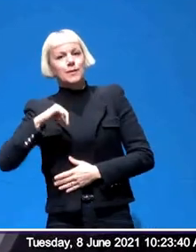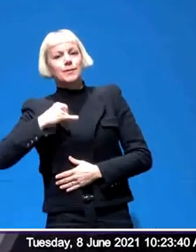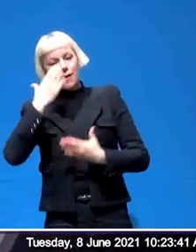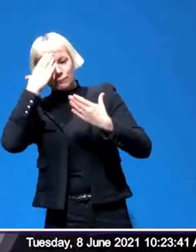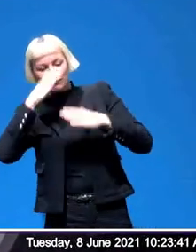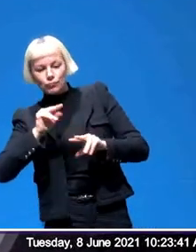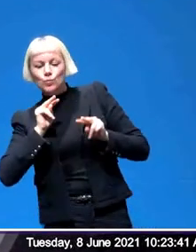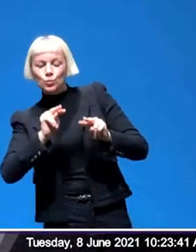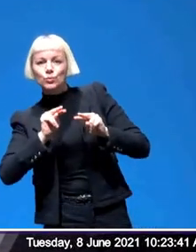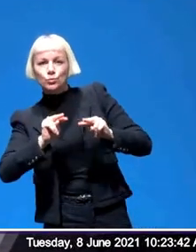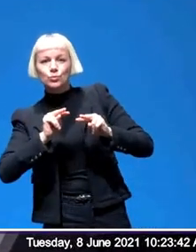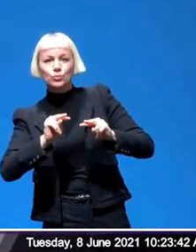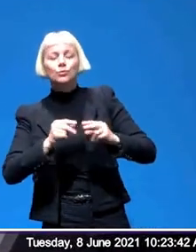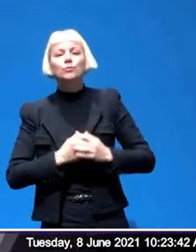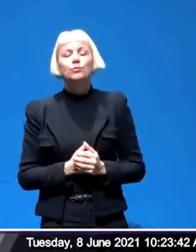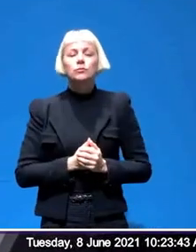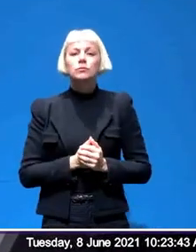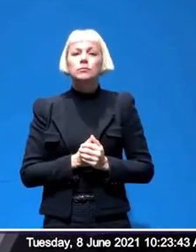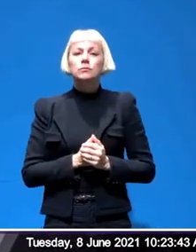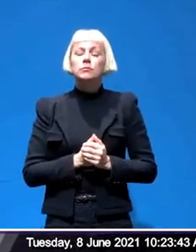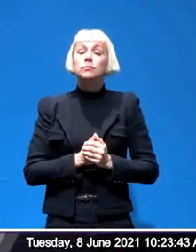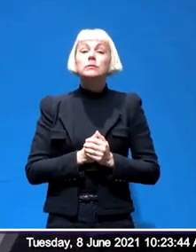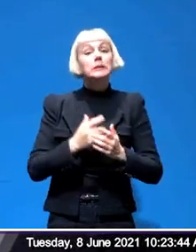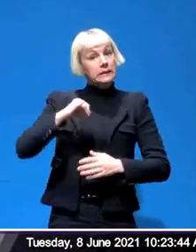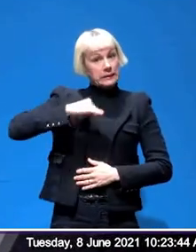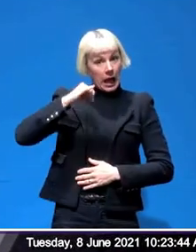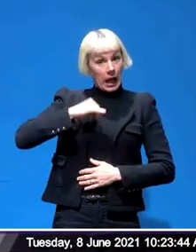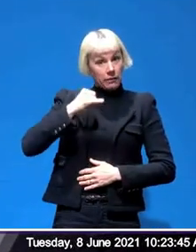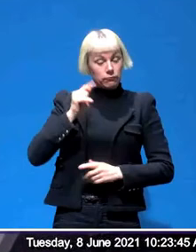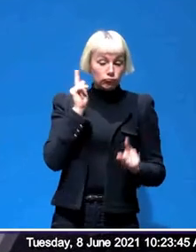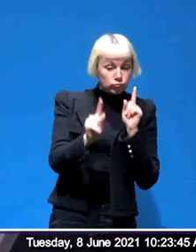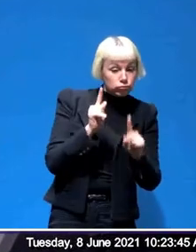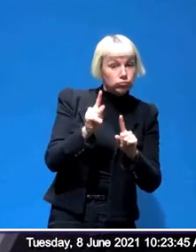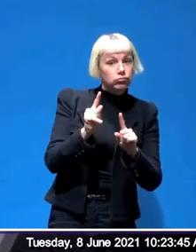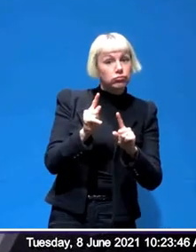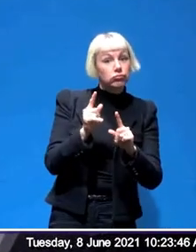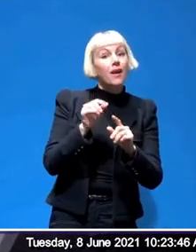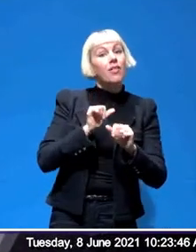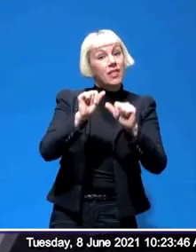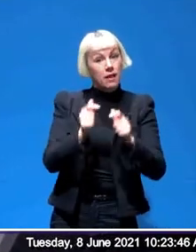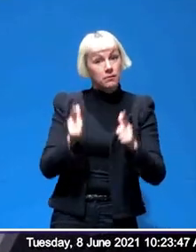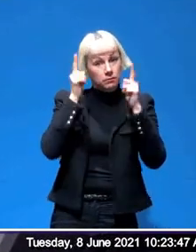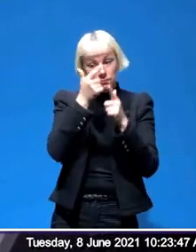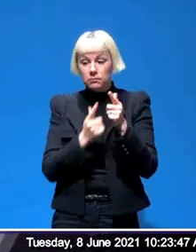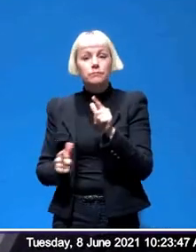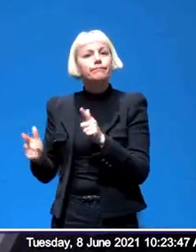The support workers at N Street were supervised by a shift supervisor who supervised a few different houses.